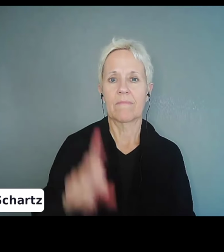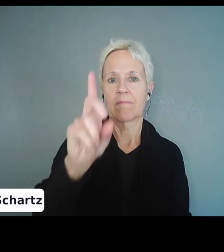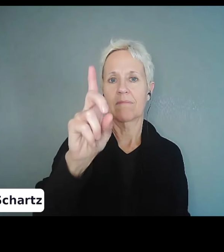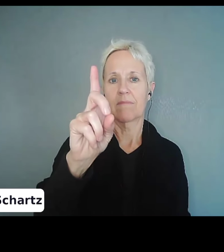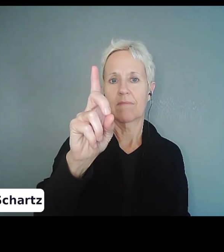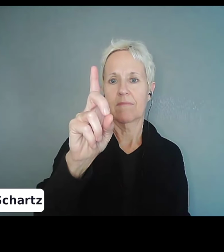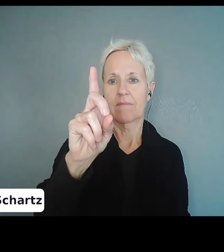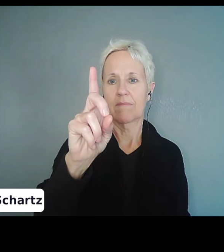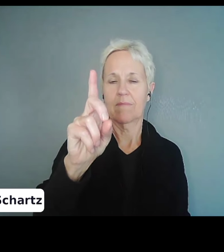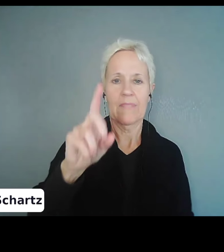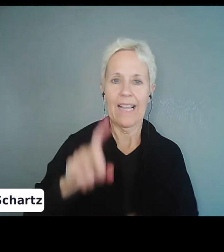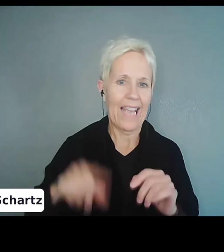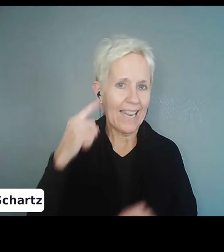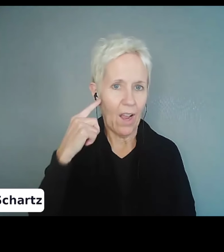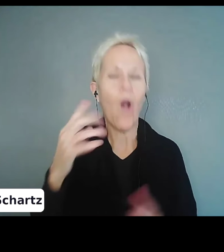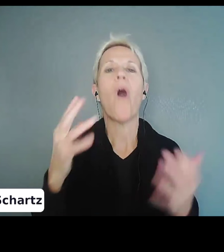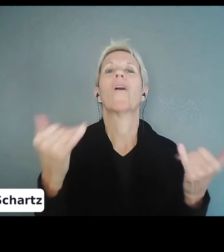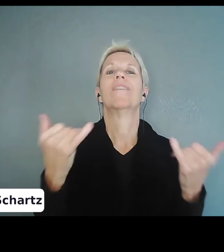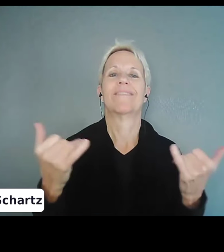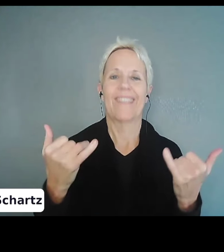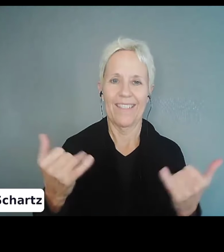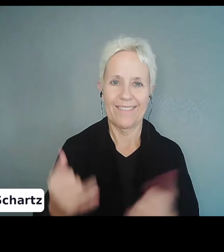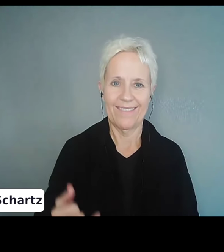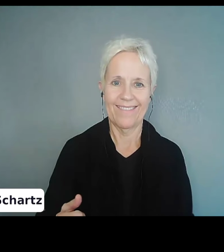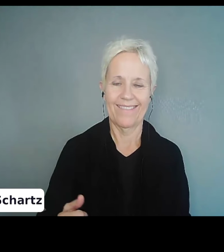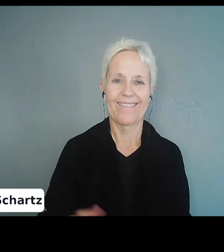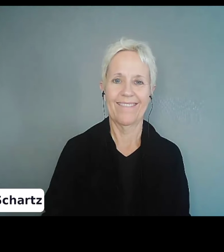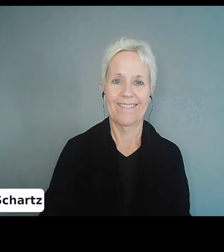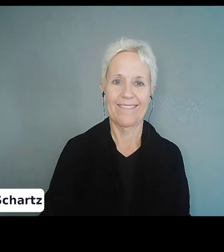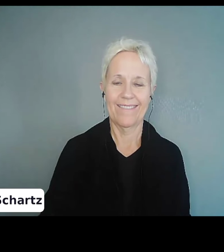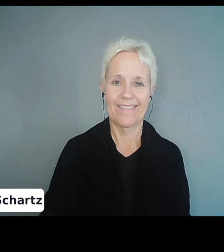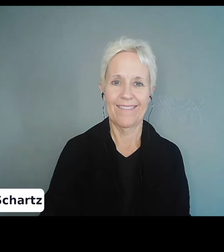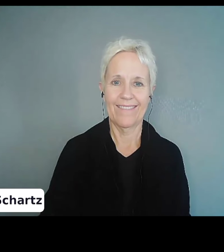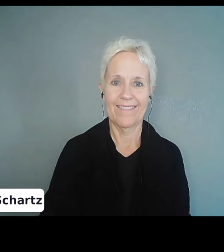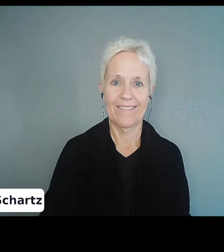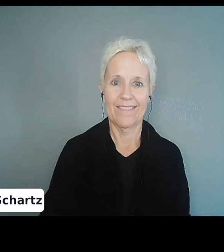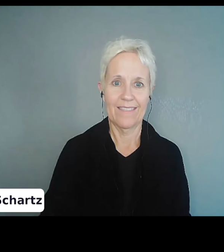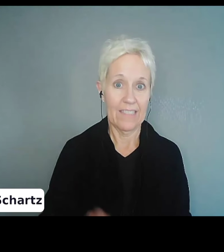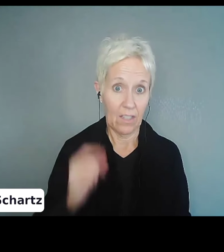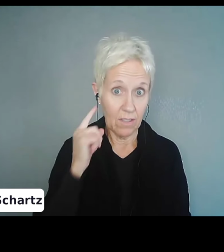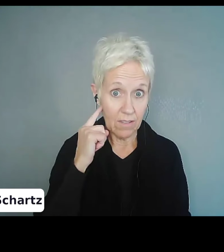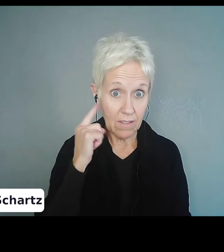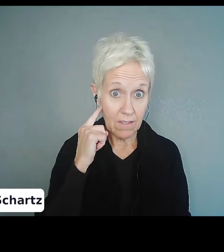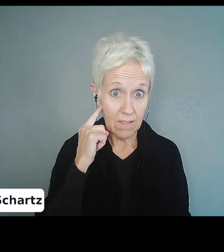So I am going to let them share their screen, turn myself off and lerts have a great webinar, thanks, everyone. You're muted, Daniel. Daniel: There we go.